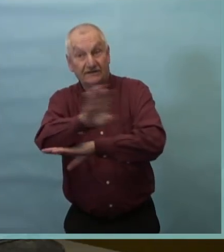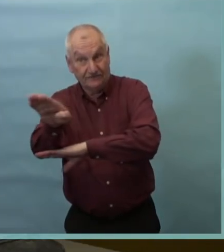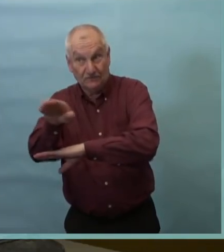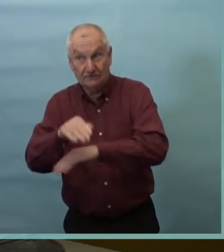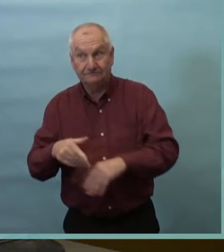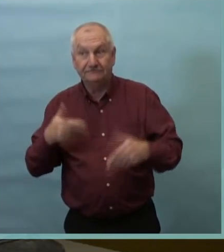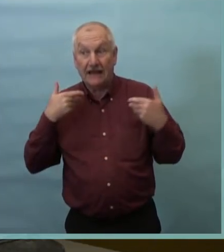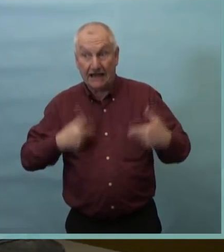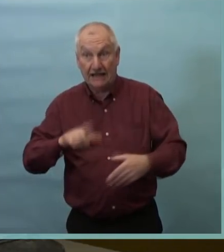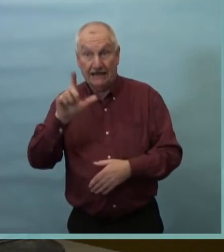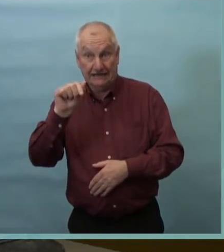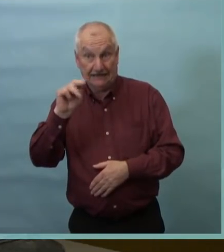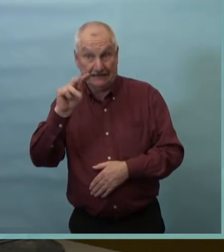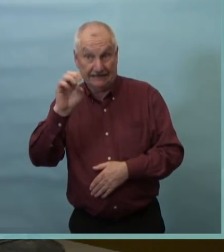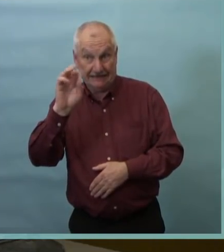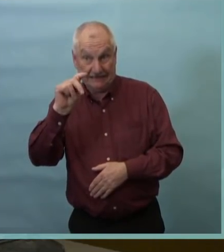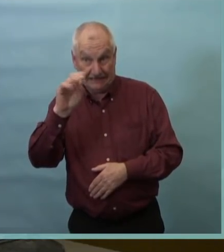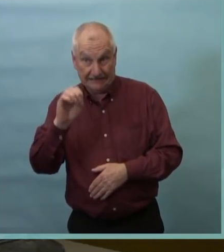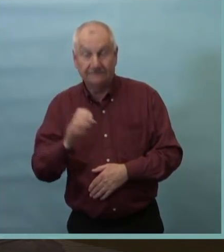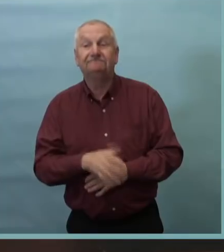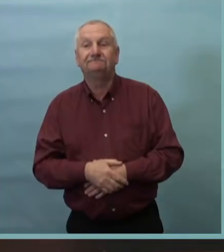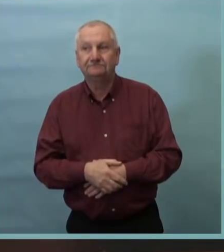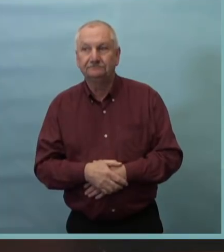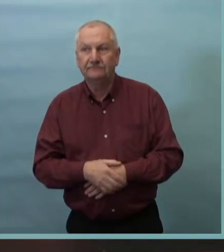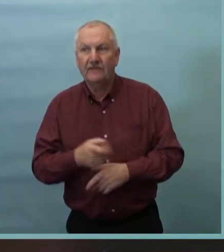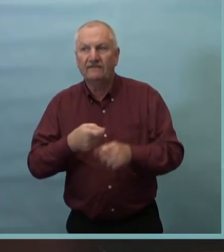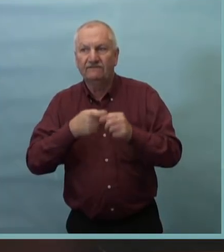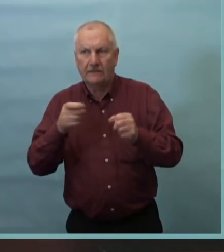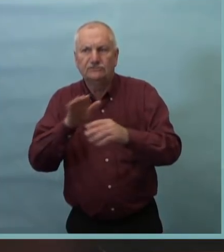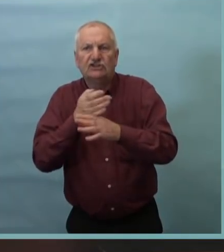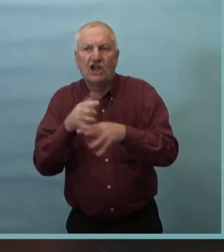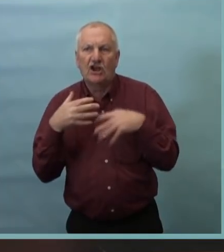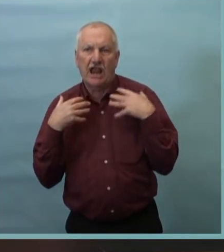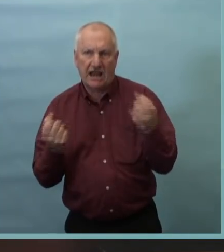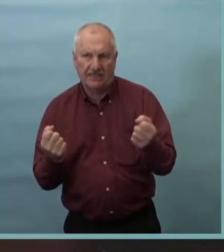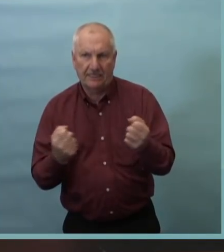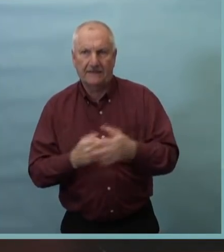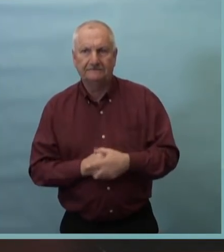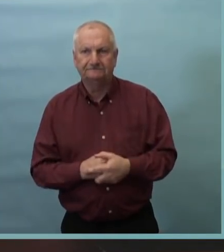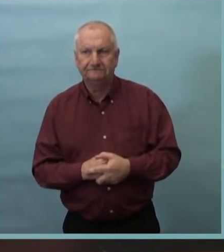shared health and I wanted to start today by thanking the Winnipeg fire